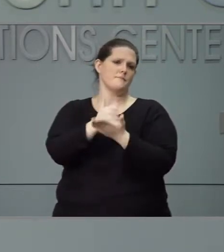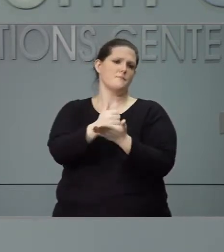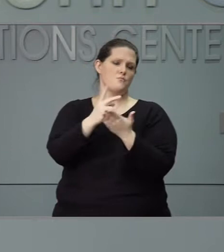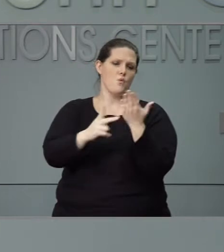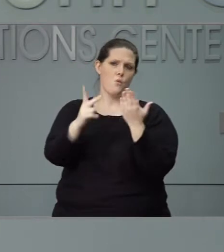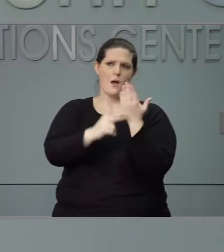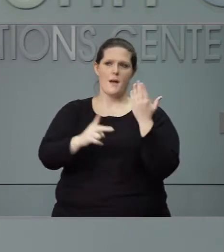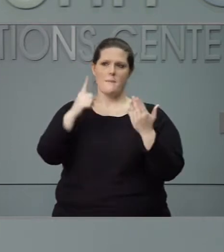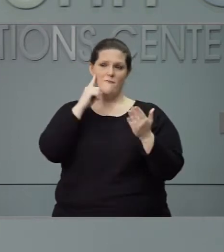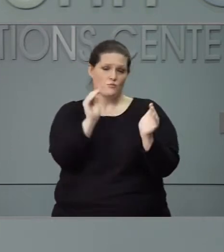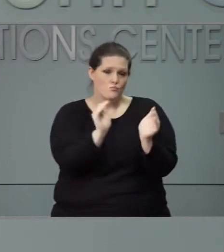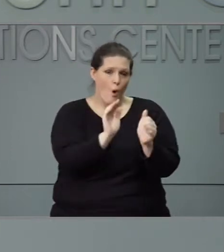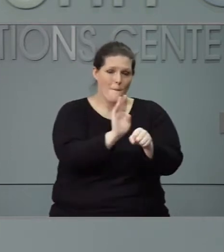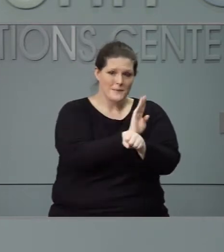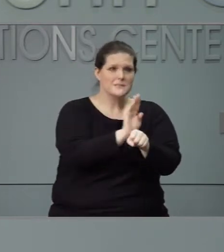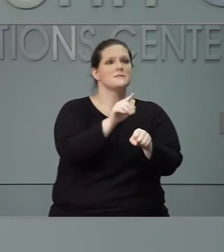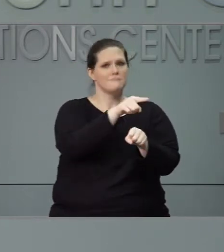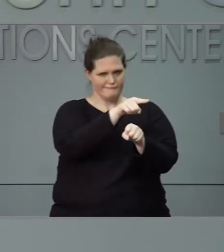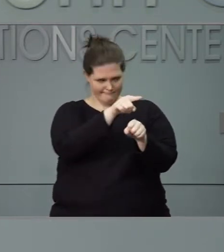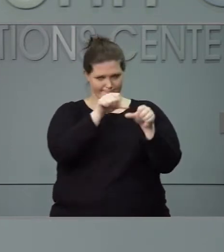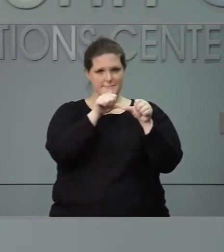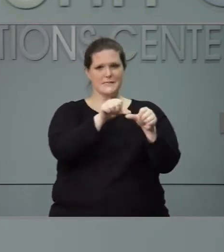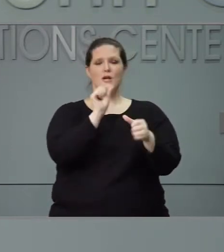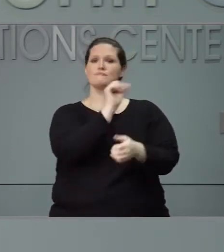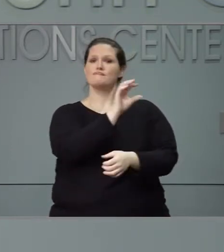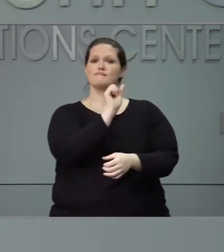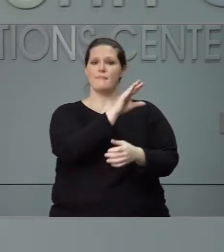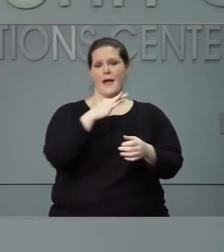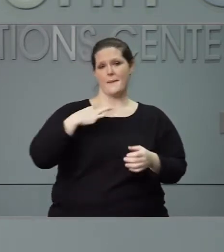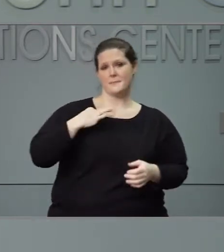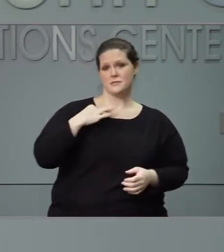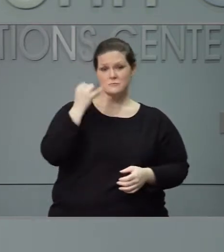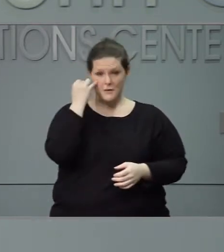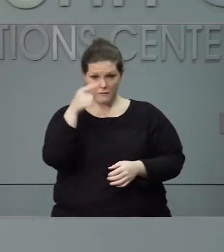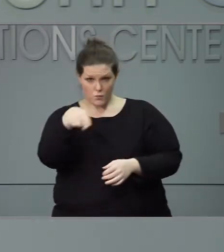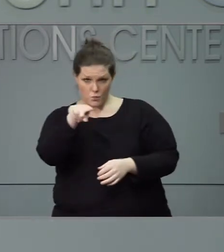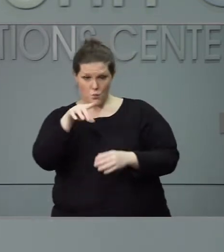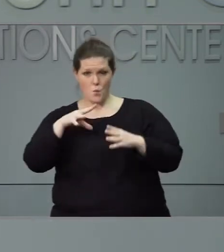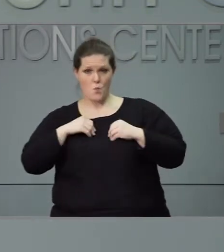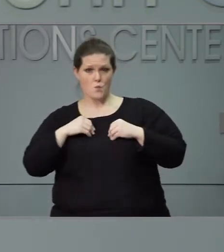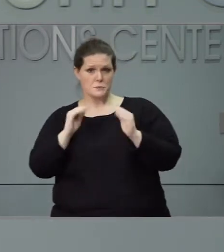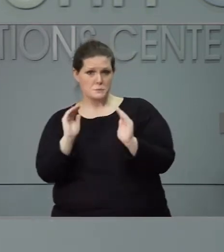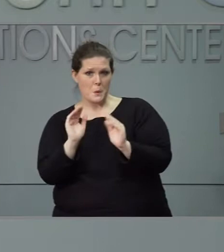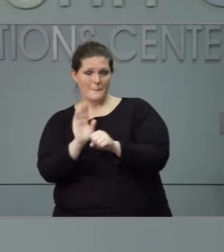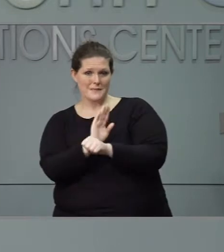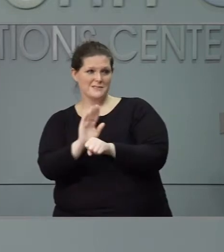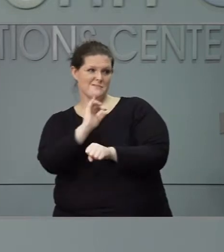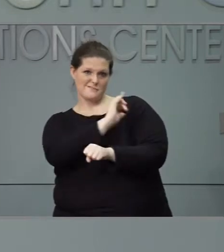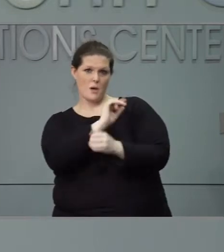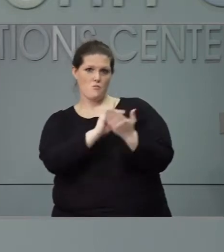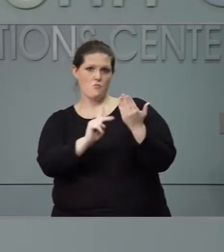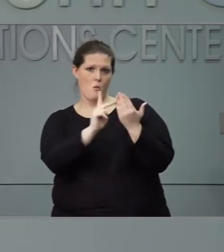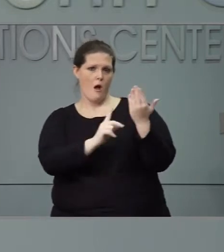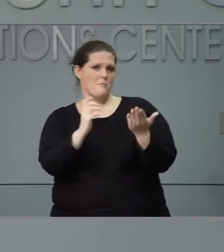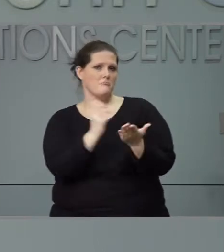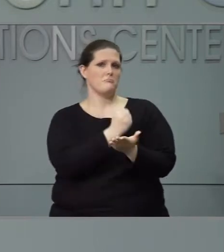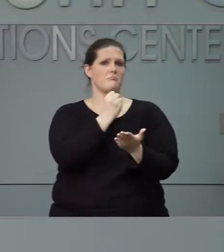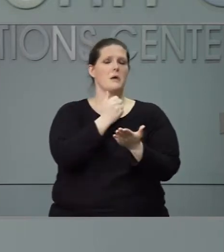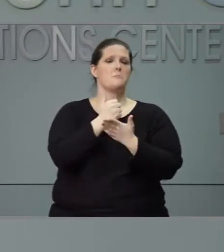SOCIAL Y MASCARILLAS, ESO PONE EN PELIGRO A LOS NORCAROLINOS, Y